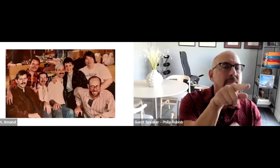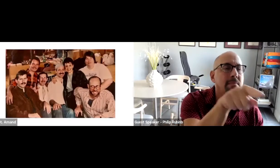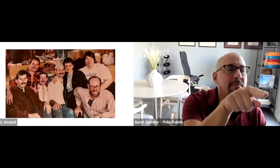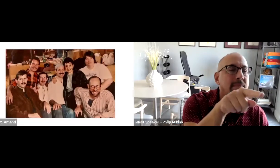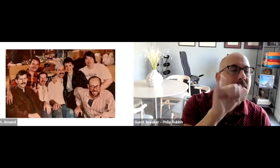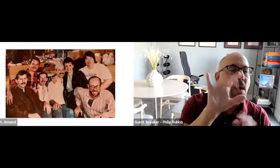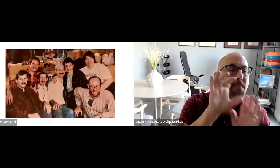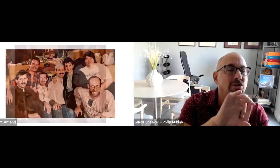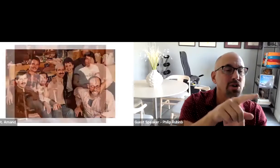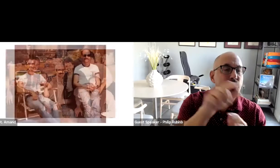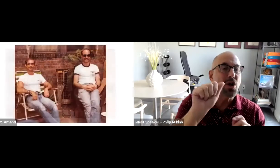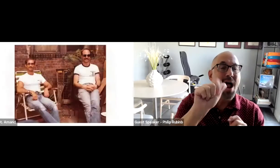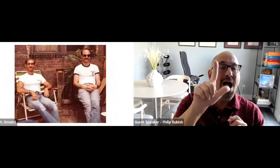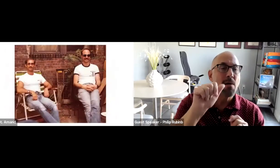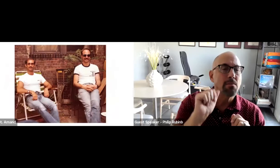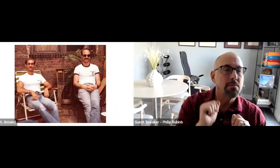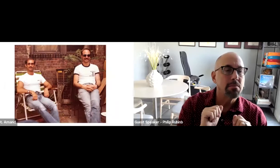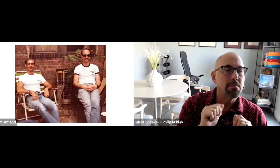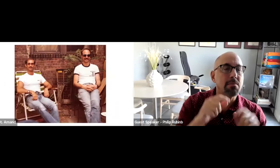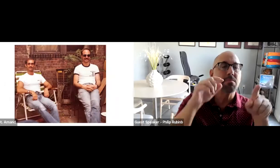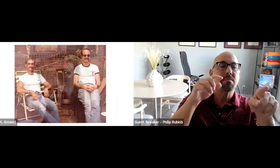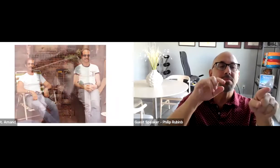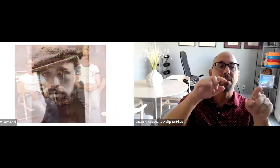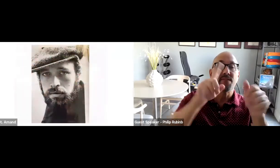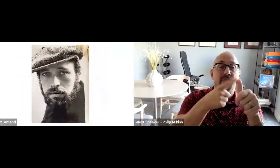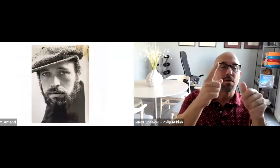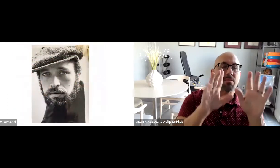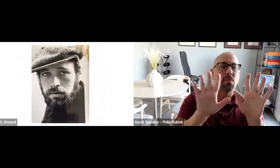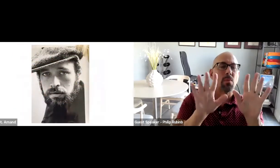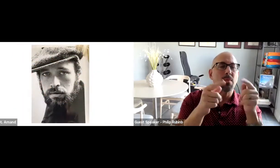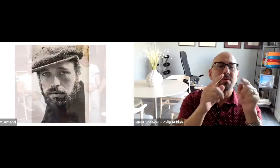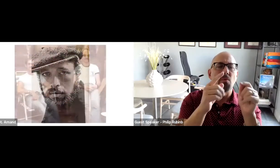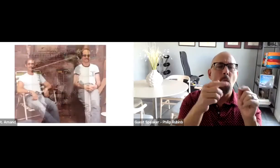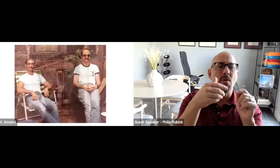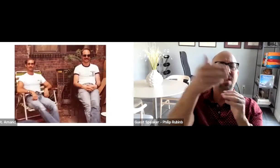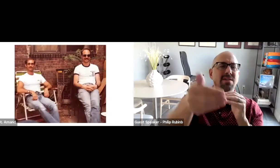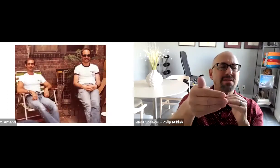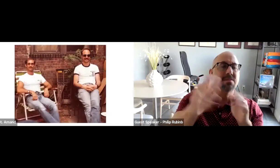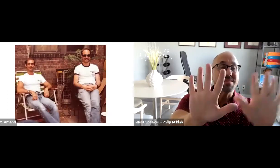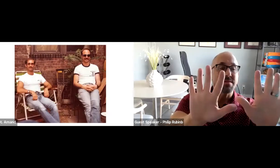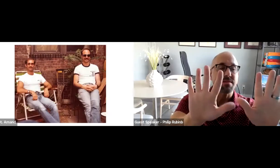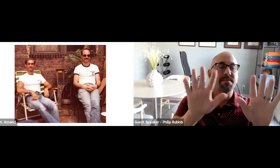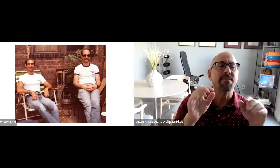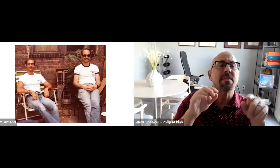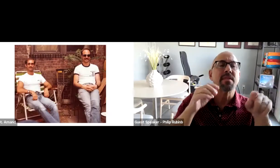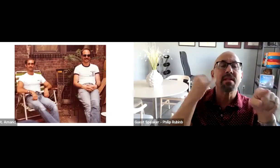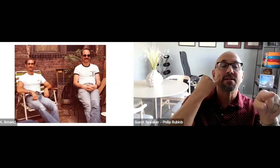We'll see more of her later on. Oh, actually, go back to the previous picture if you would, right there. Yep. Nope.